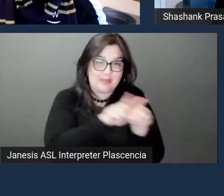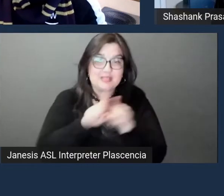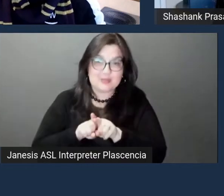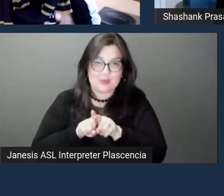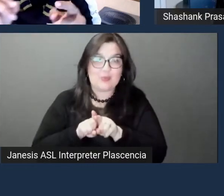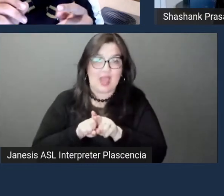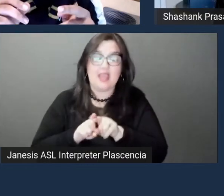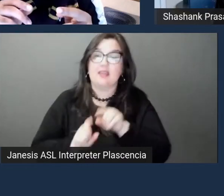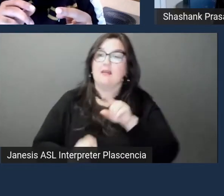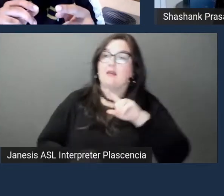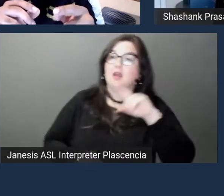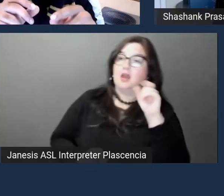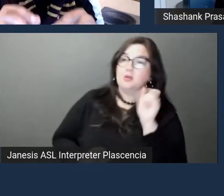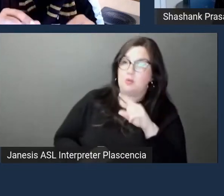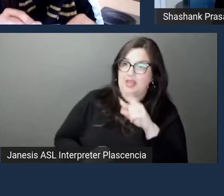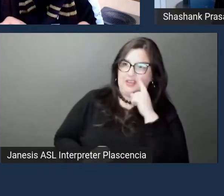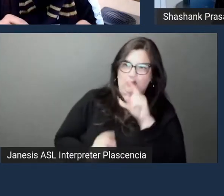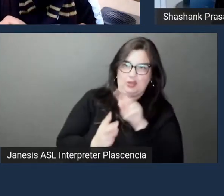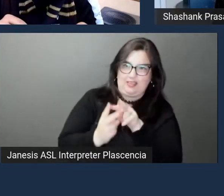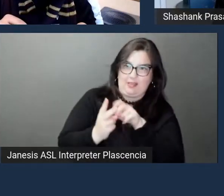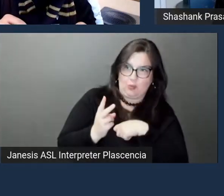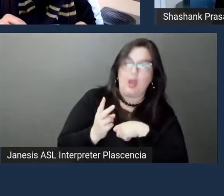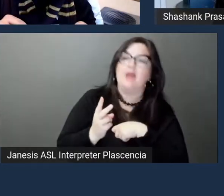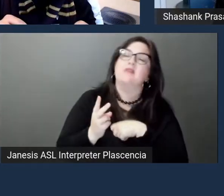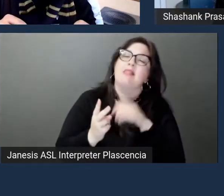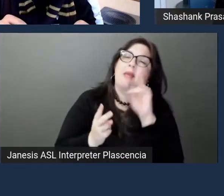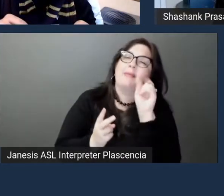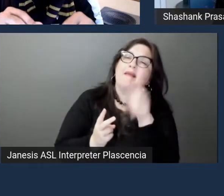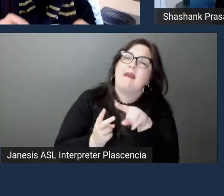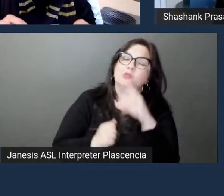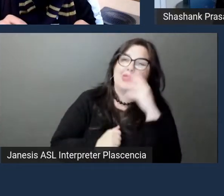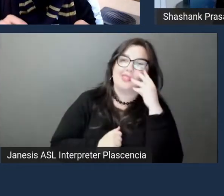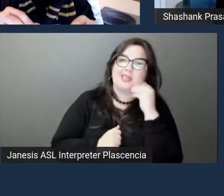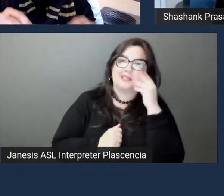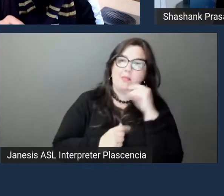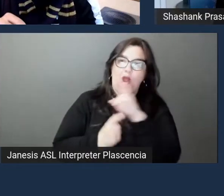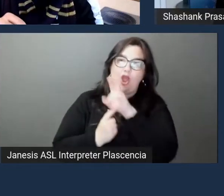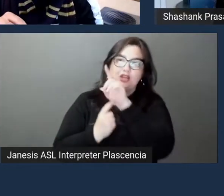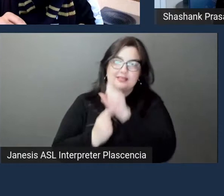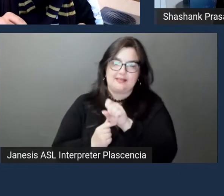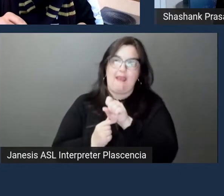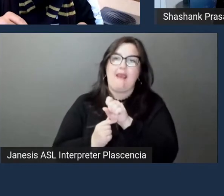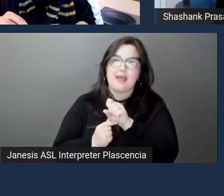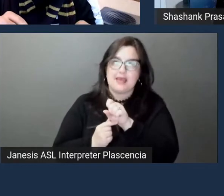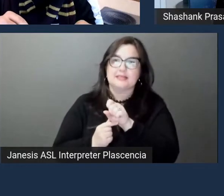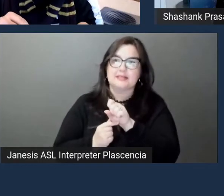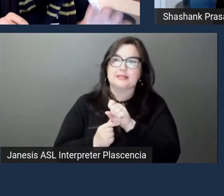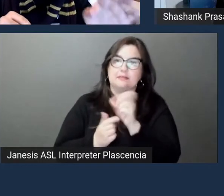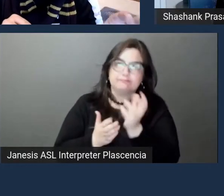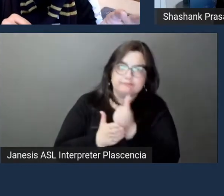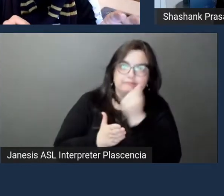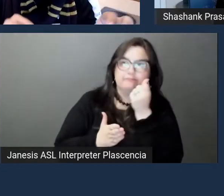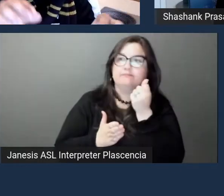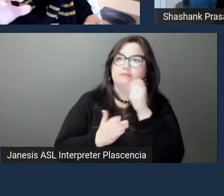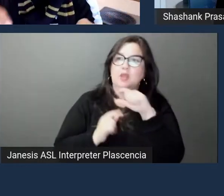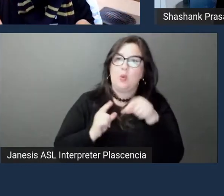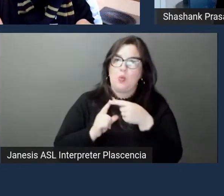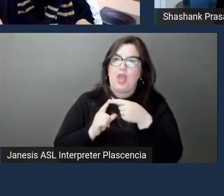So basically, how has the experience different from RDS and when should you take advantage of RDS, RDS for custom